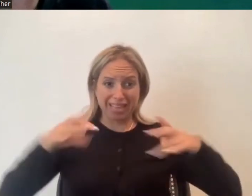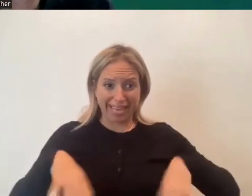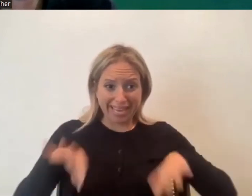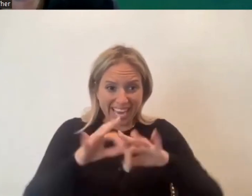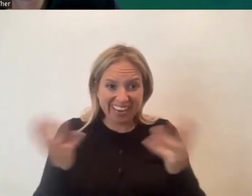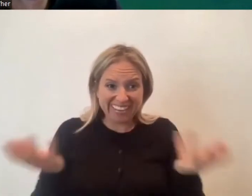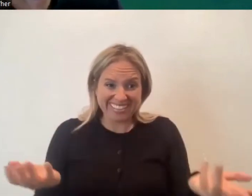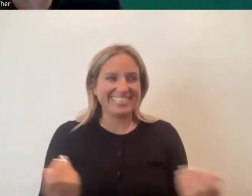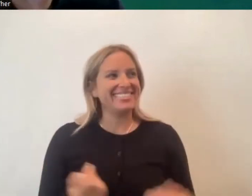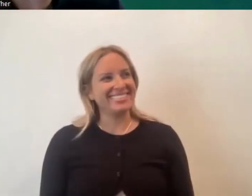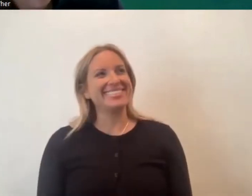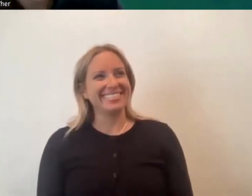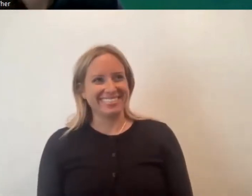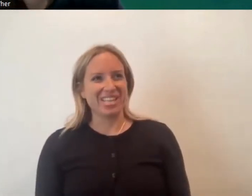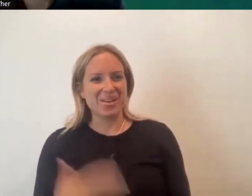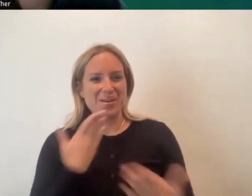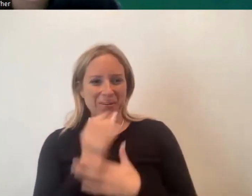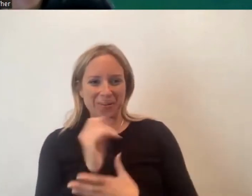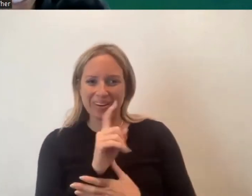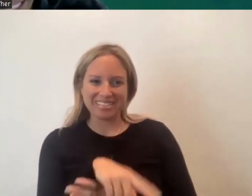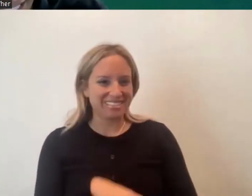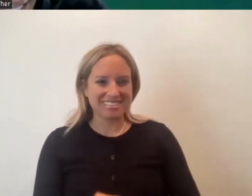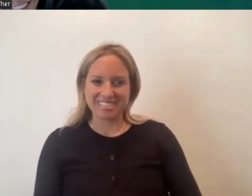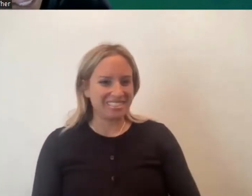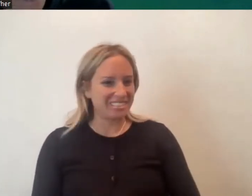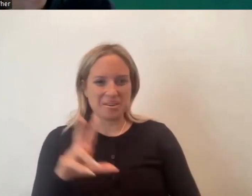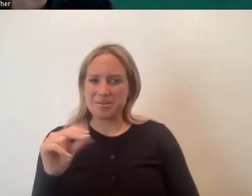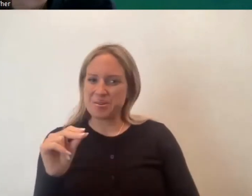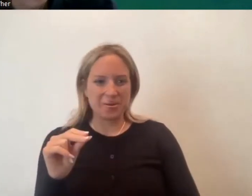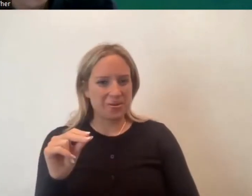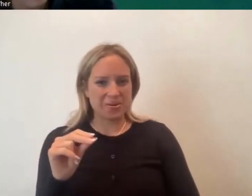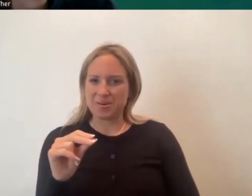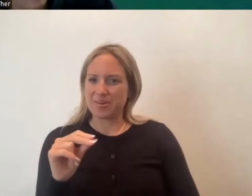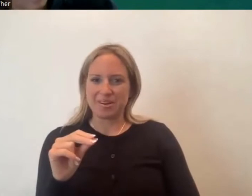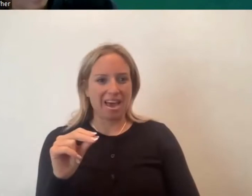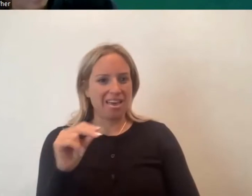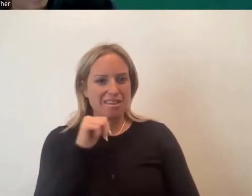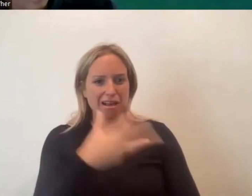Lanie: That's a good question. No, Social security is not going to take your handbags.